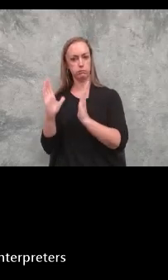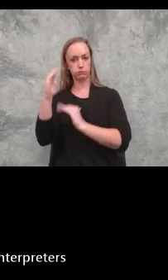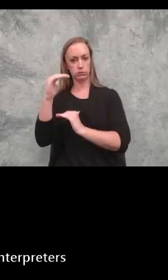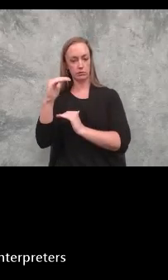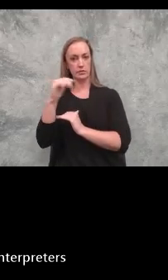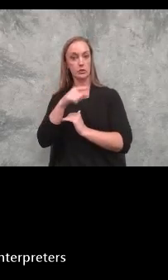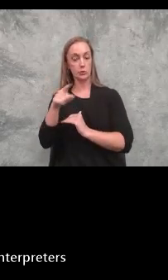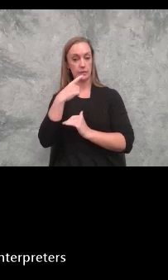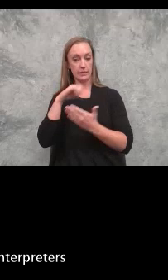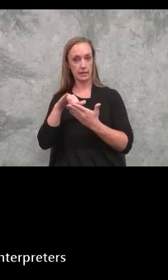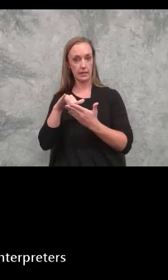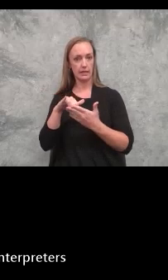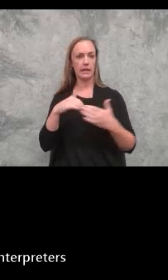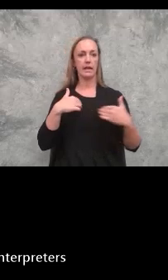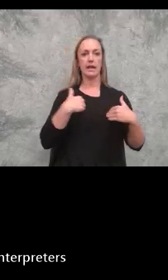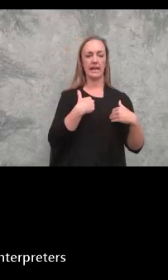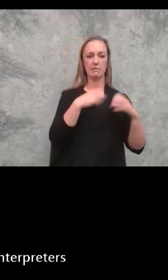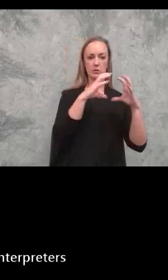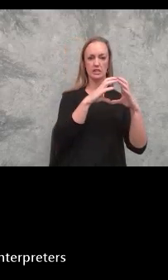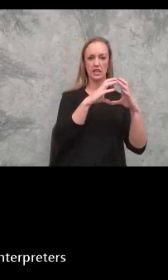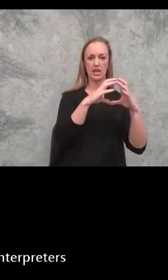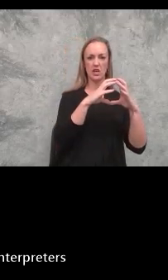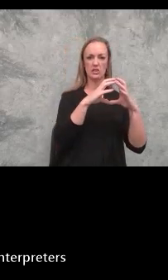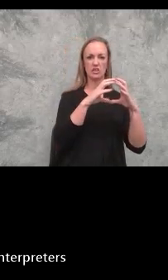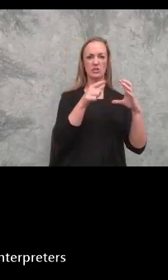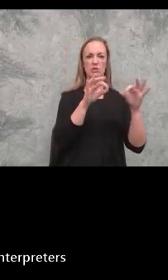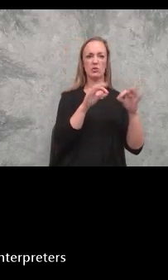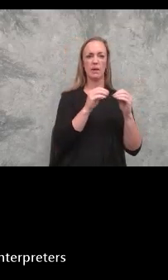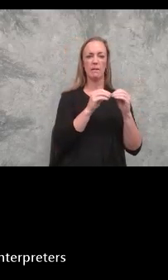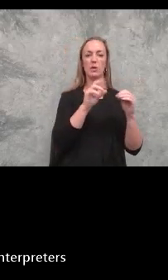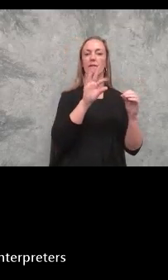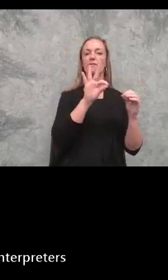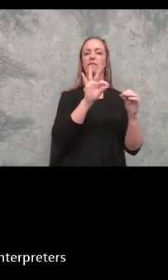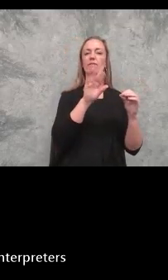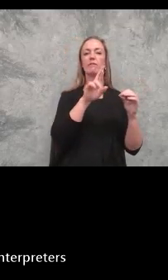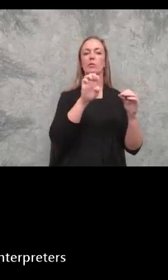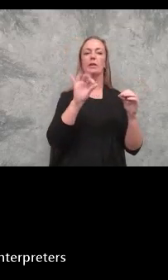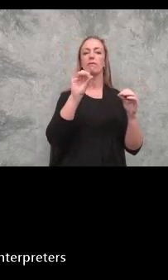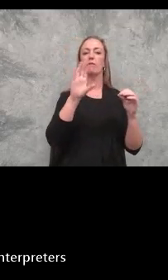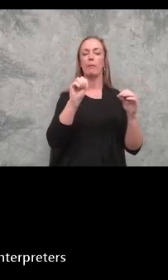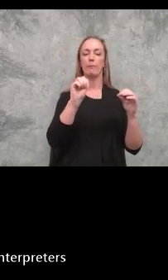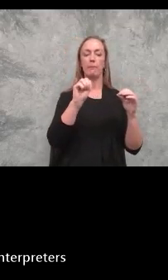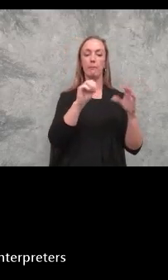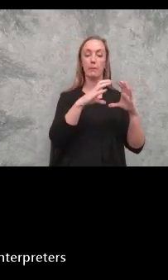and that the animal cells were I guess we sort of described it as more free form. We also know that